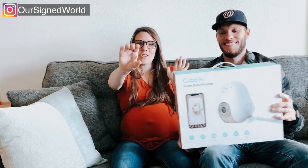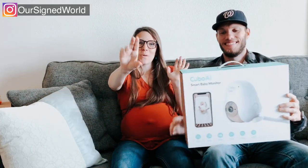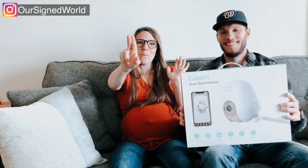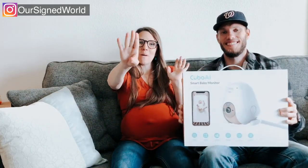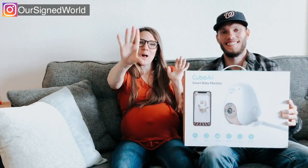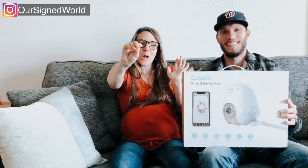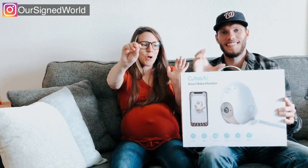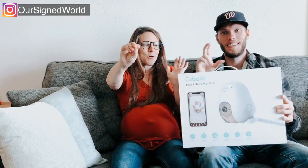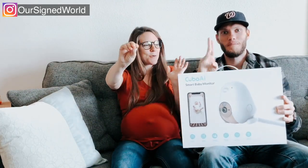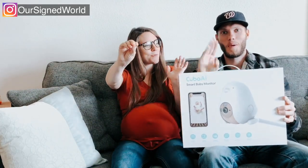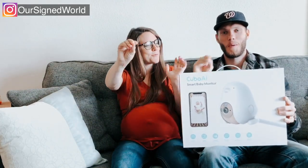CUBO!